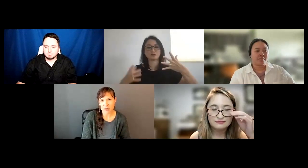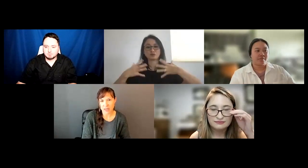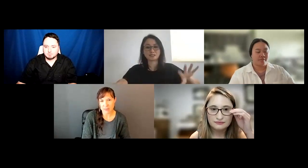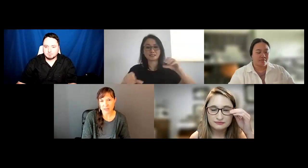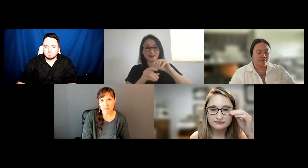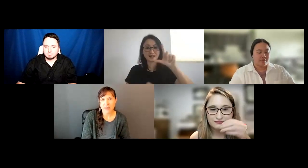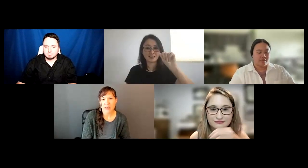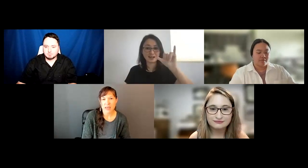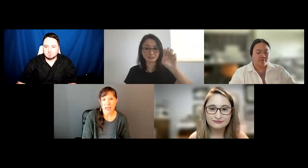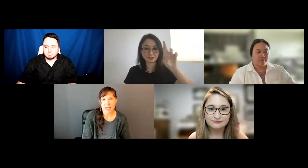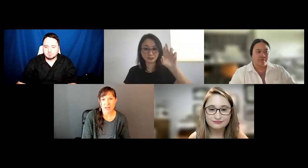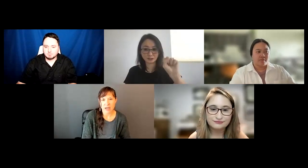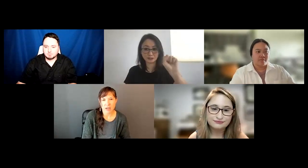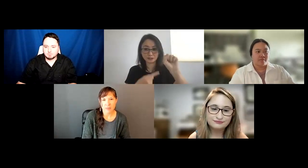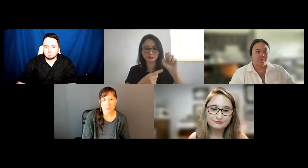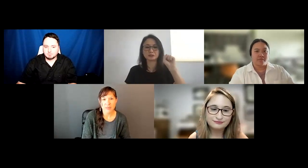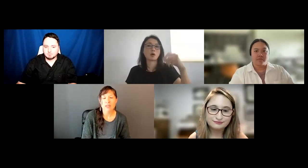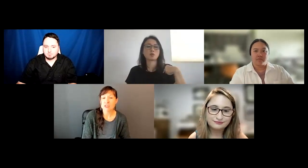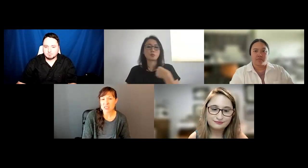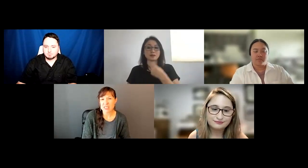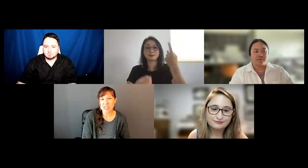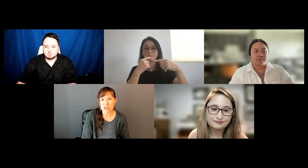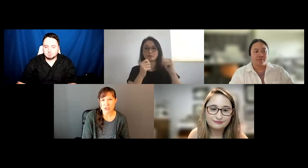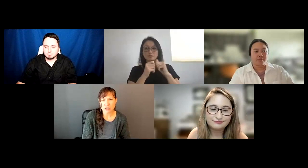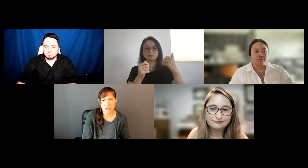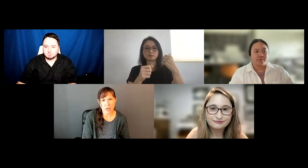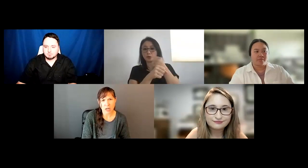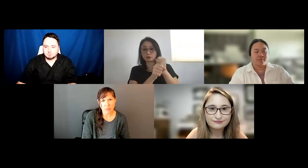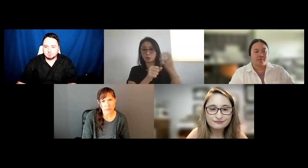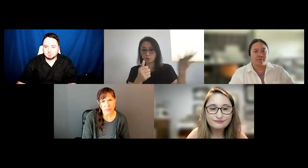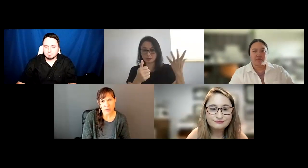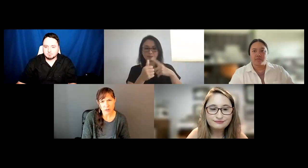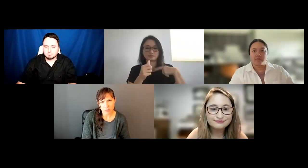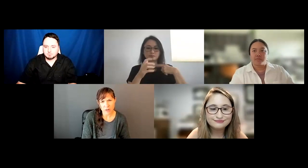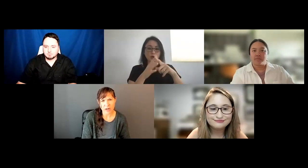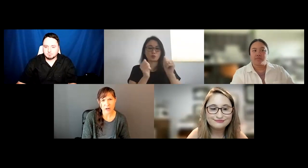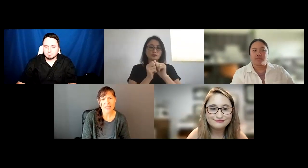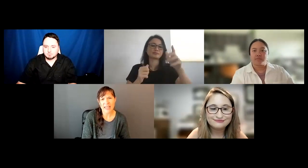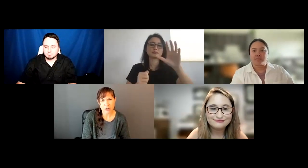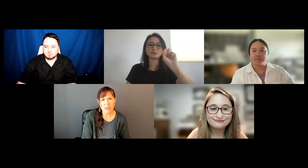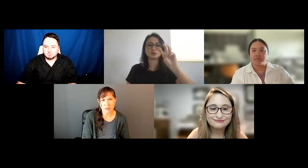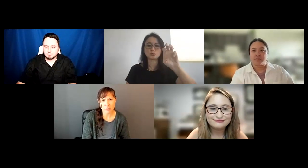up in San Francisco, we typically dress in layers. So we ended up wanting to produce,